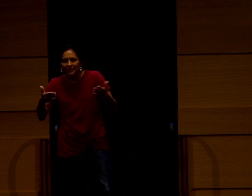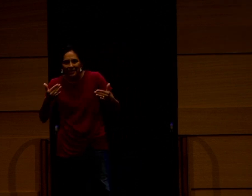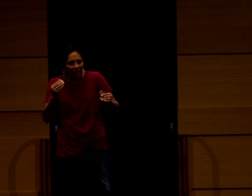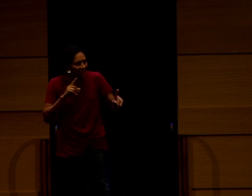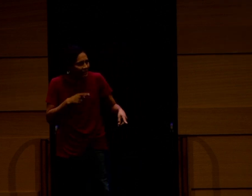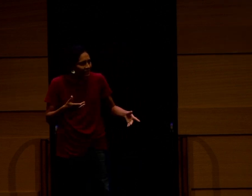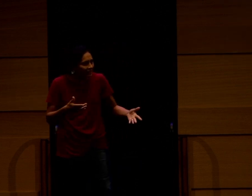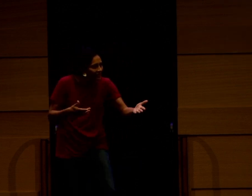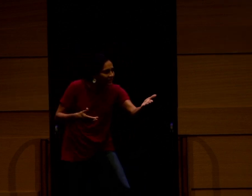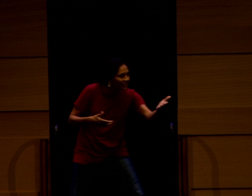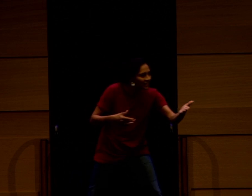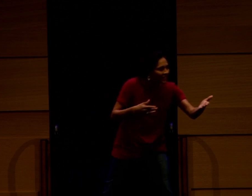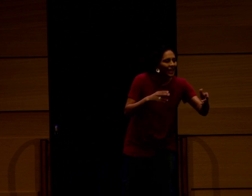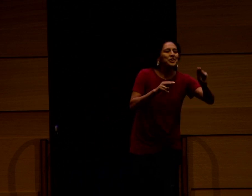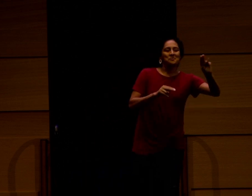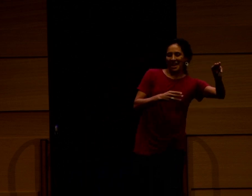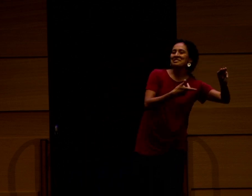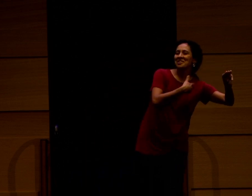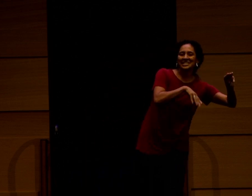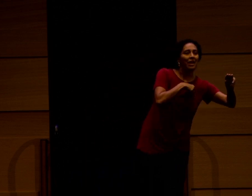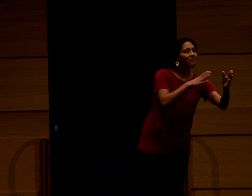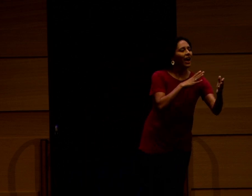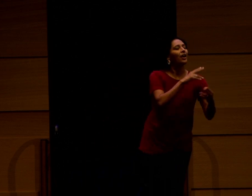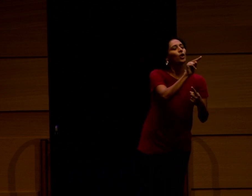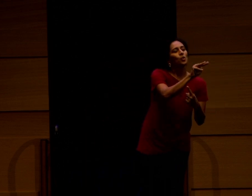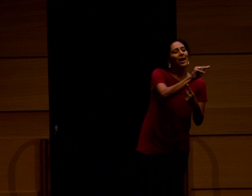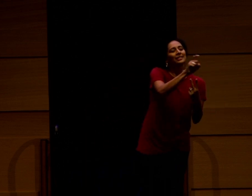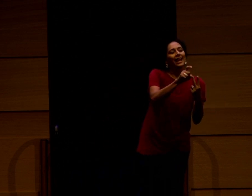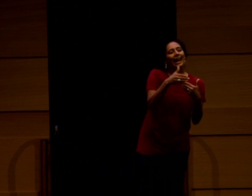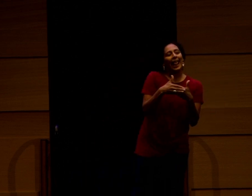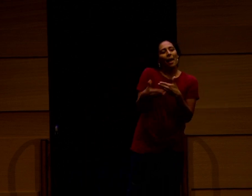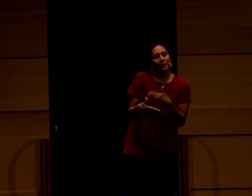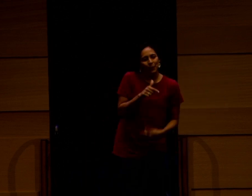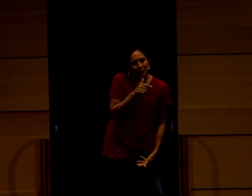No answer? New Mexico, okay, I can accept that.. Ok so New Mexico and Texas.. Who is their neighbor?